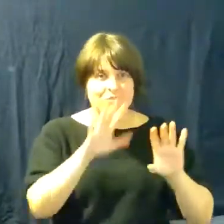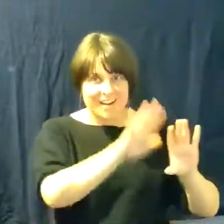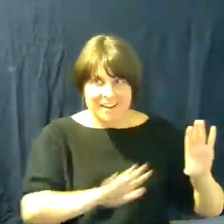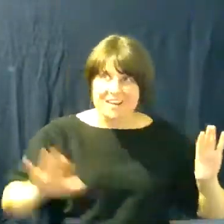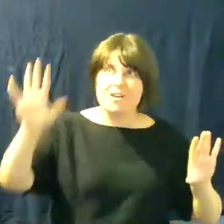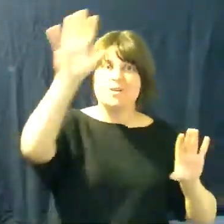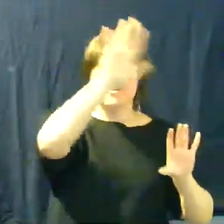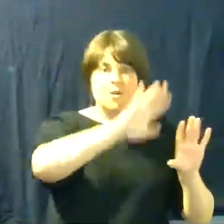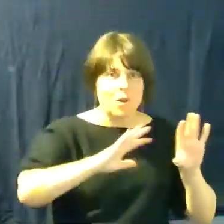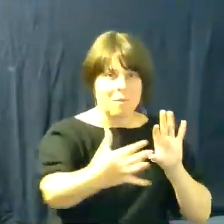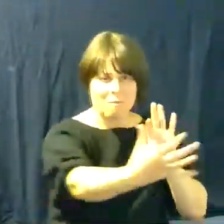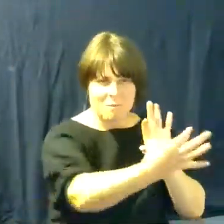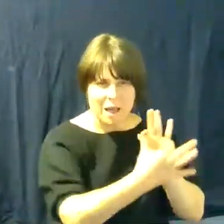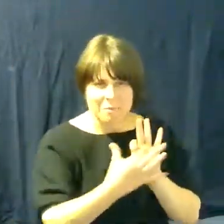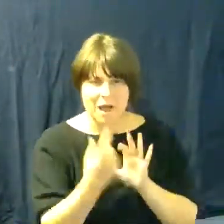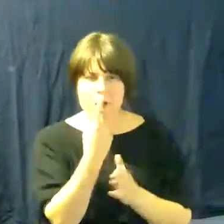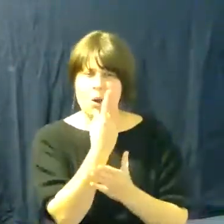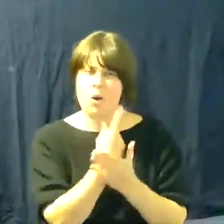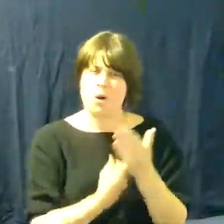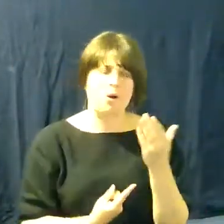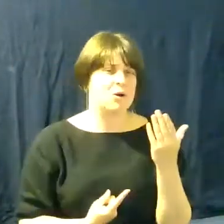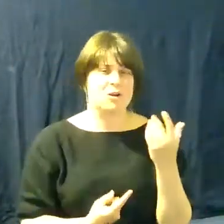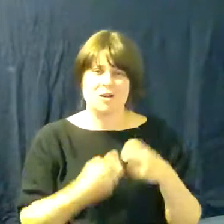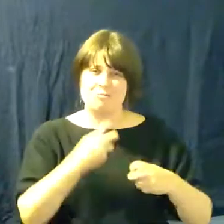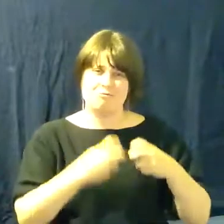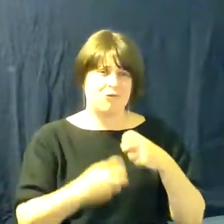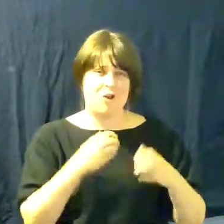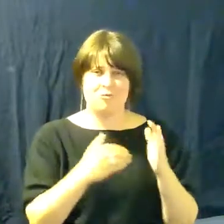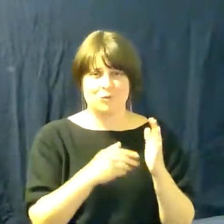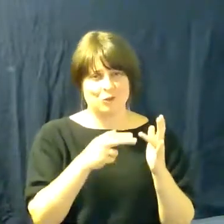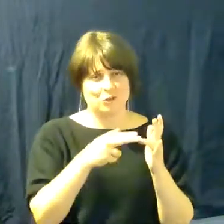say it's great that we can all get together from all around